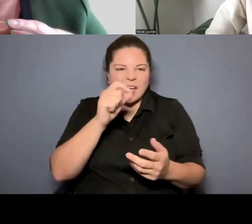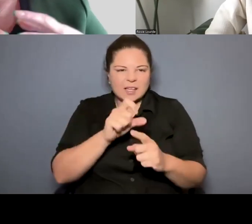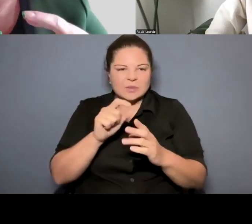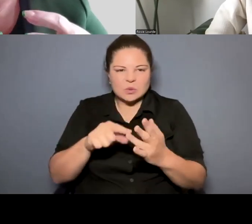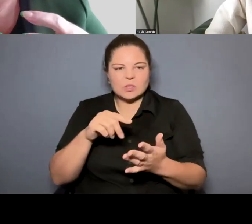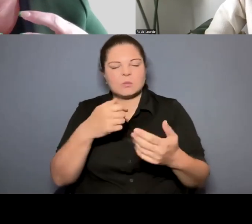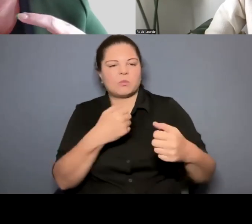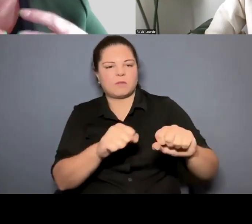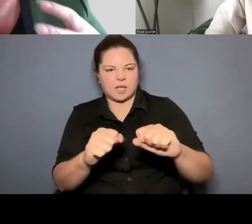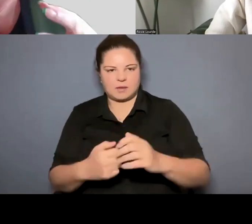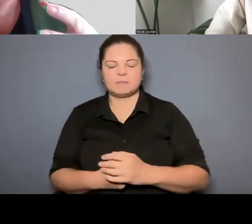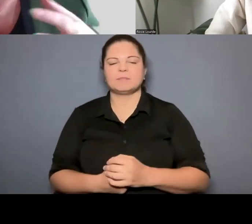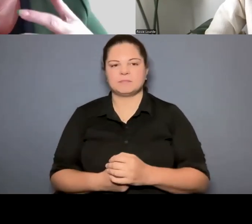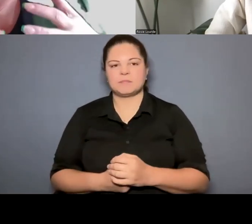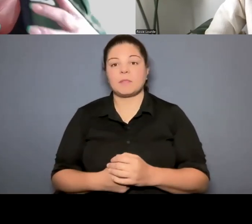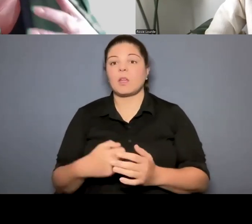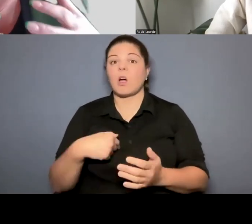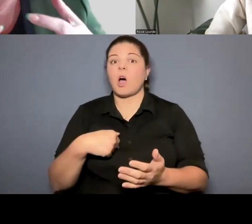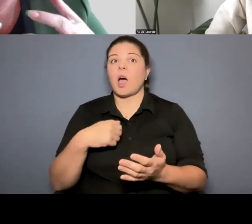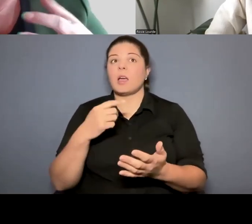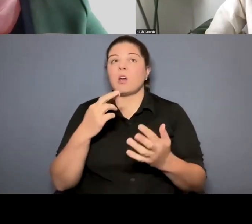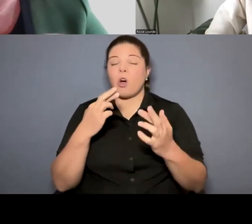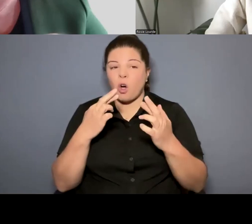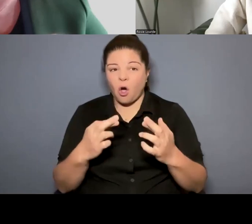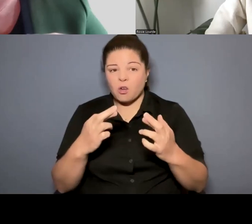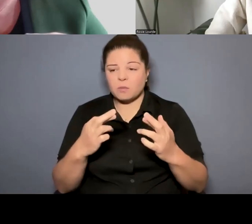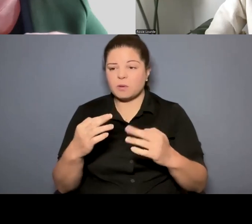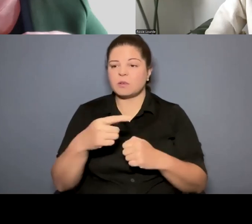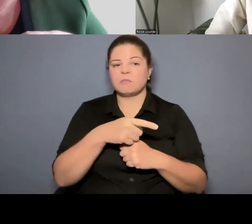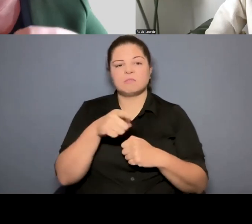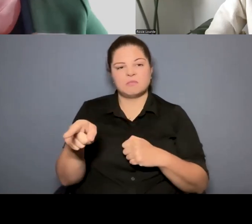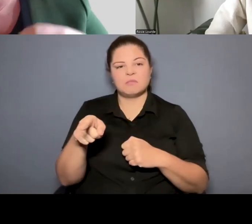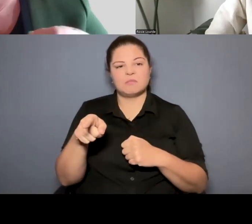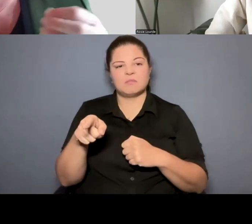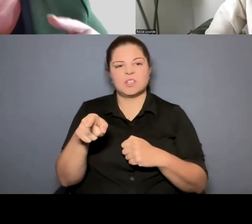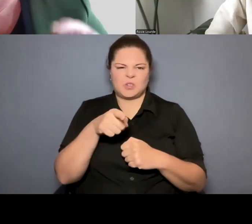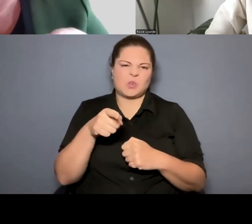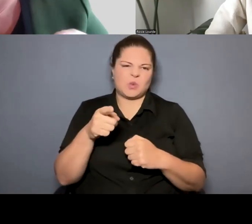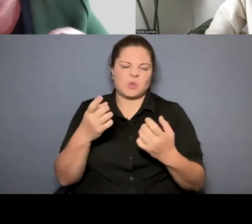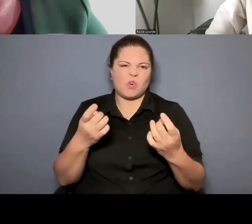In fact, I hope they are the kind of things that you would know you have to do anyway,